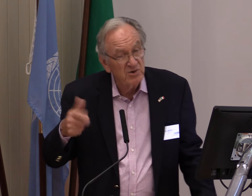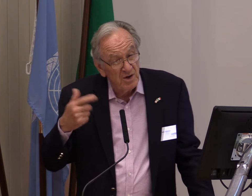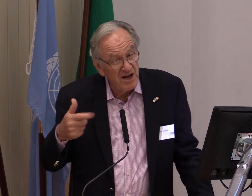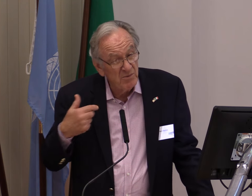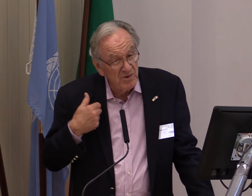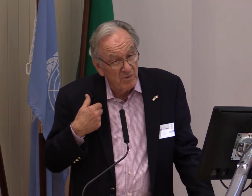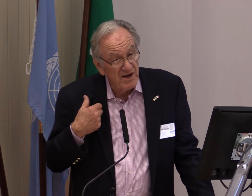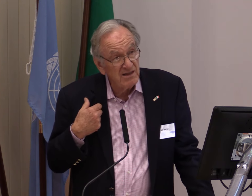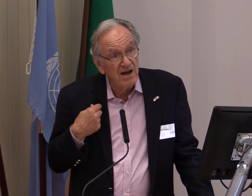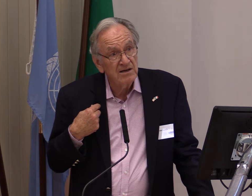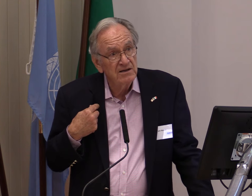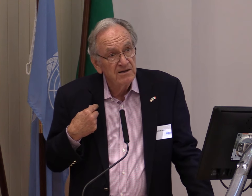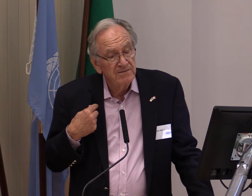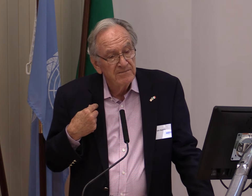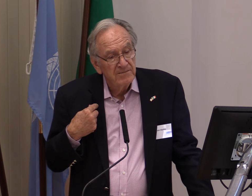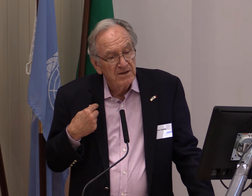can do a lot more than what I thought.